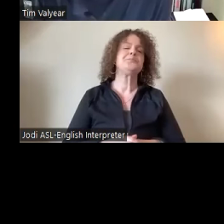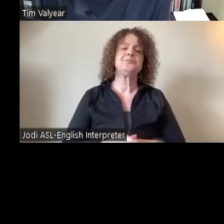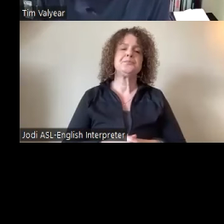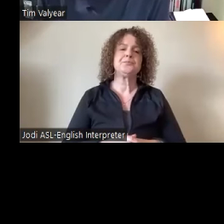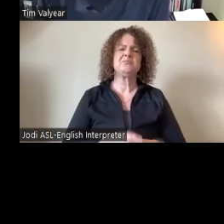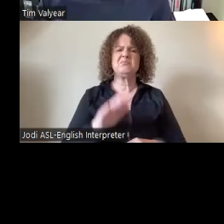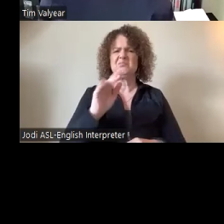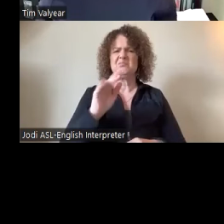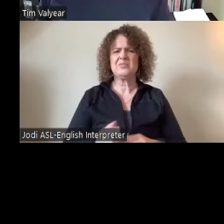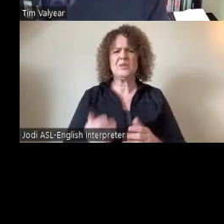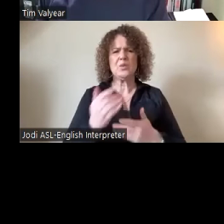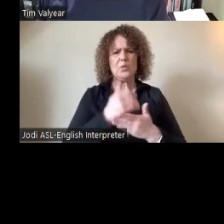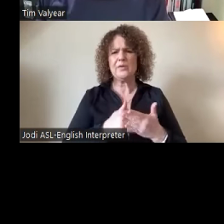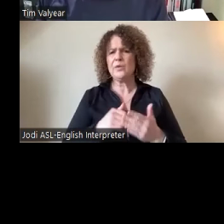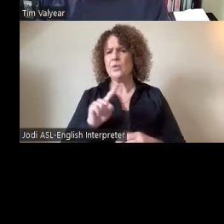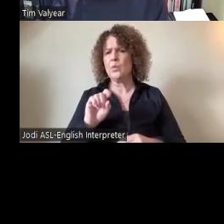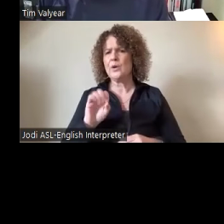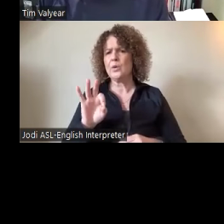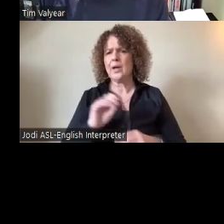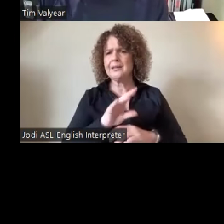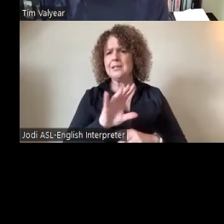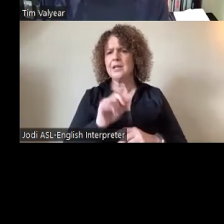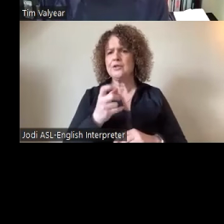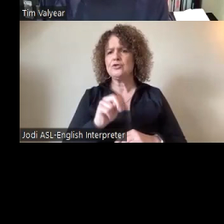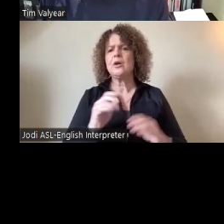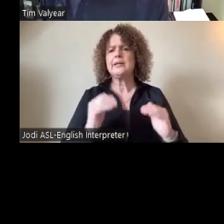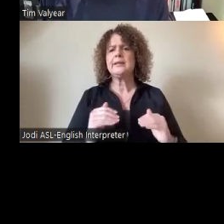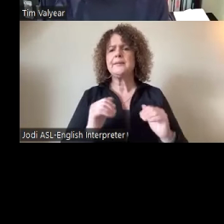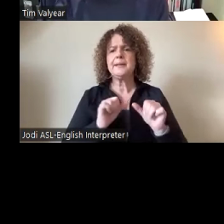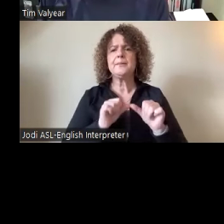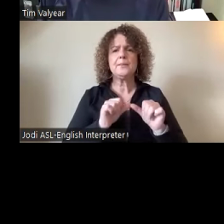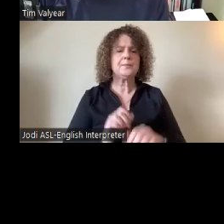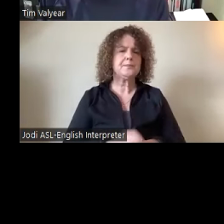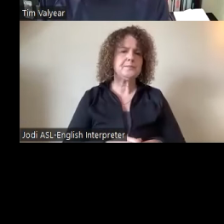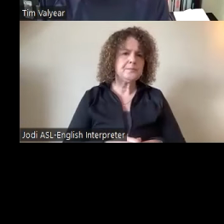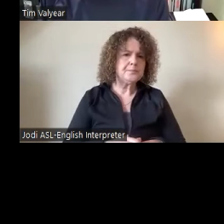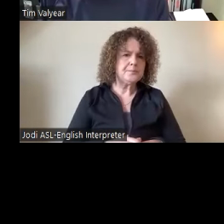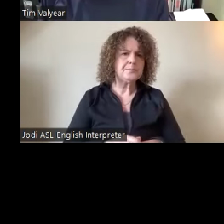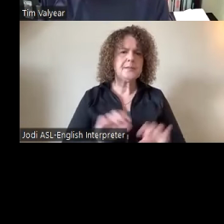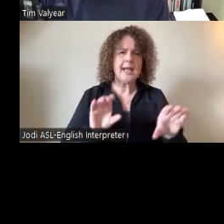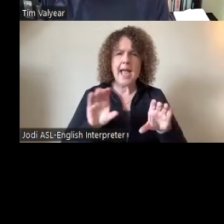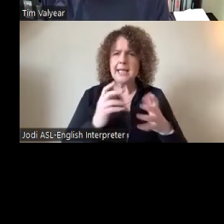of vulnerability? And what amount of risk are we able